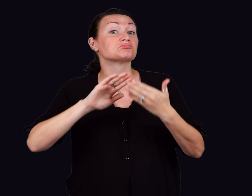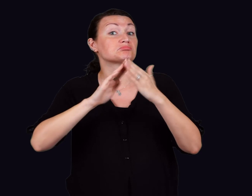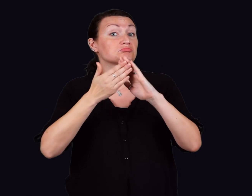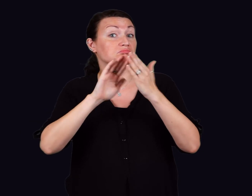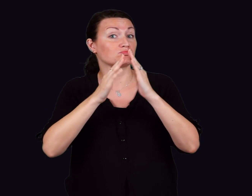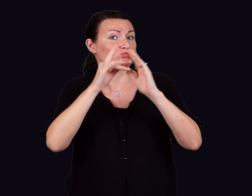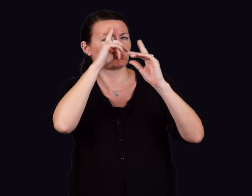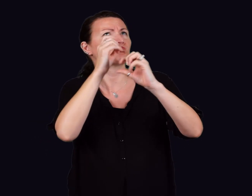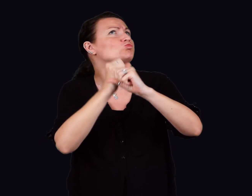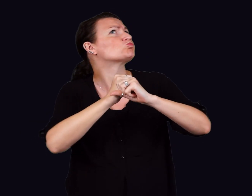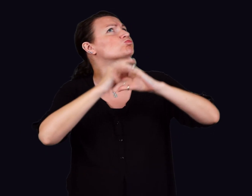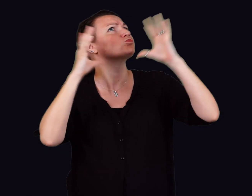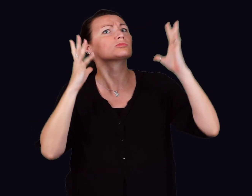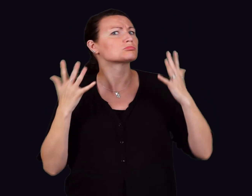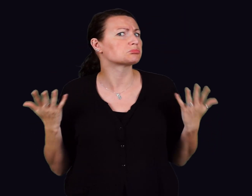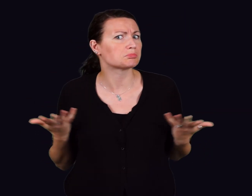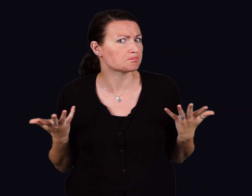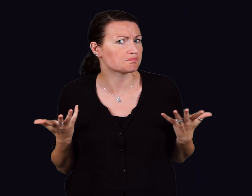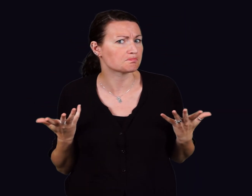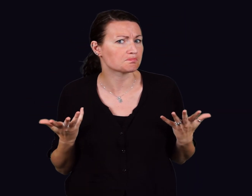Here’s the community’s vision: